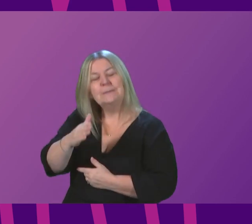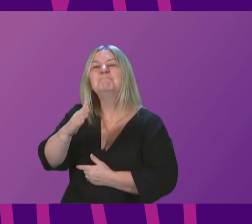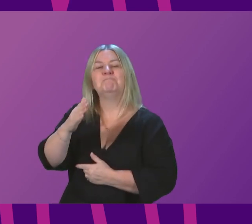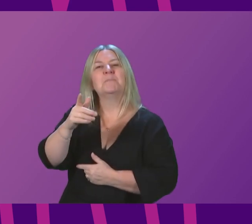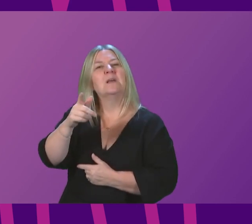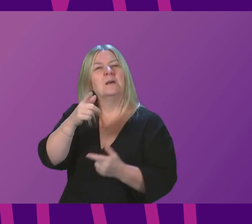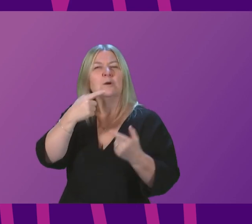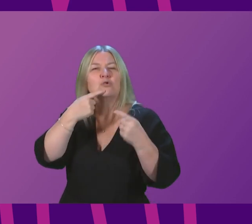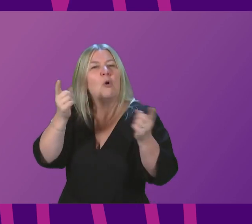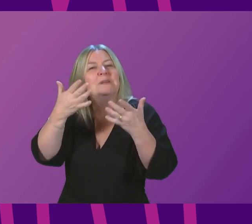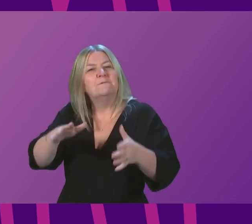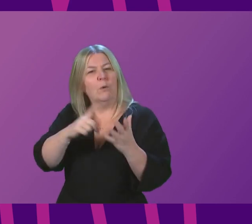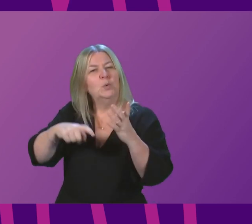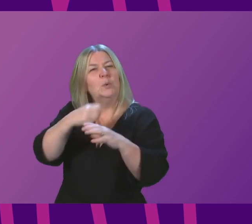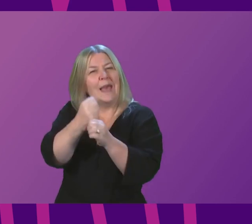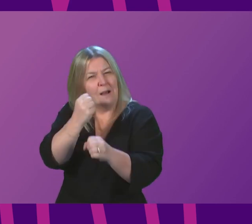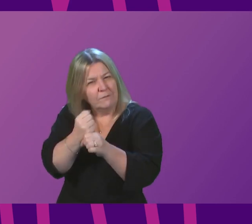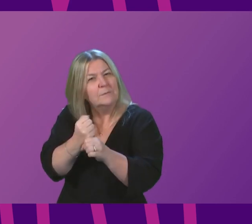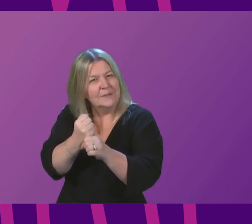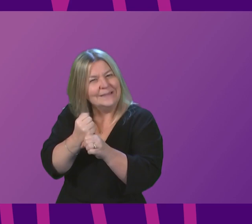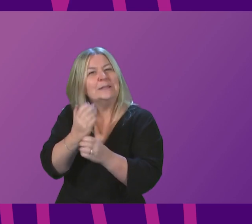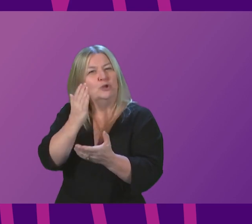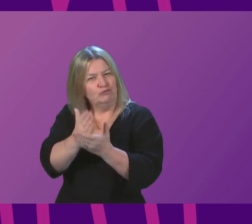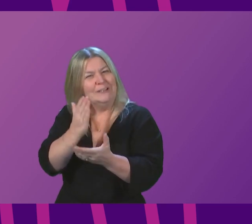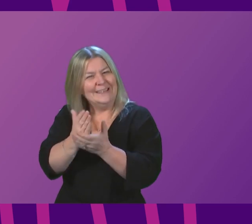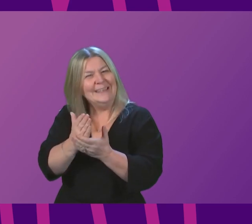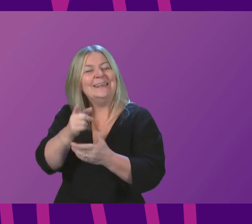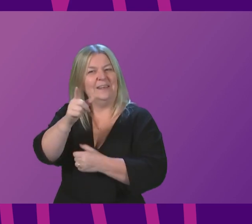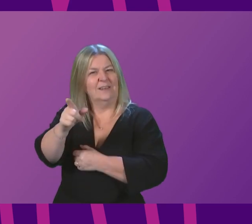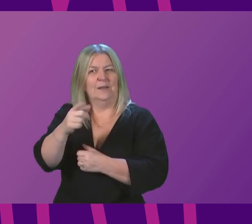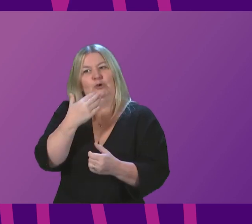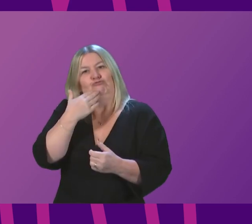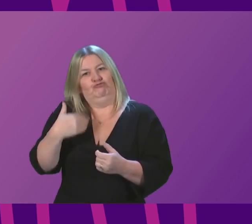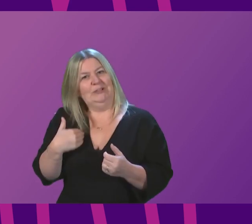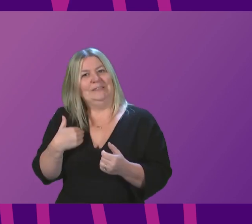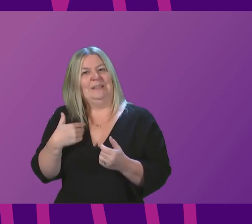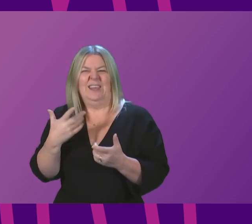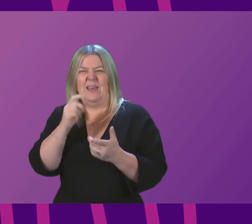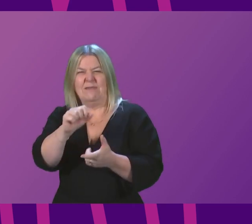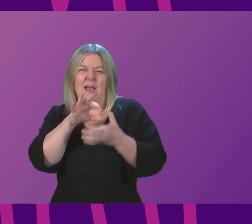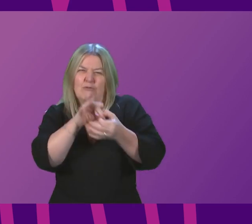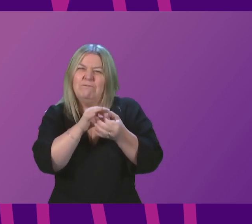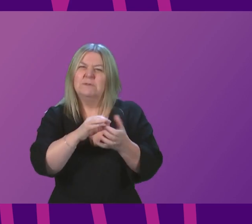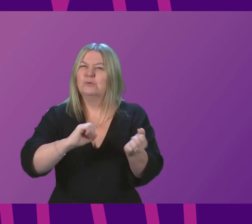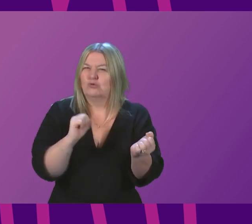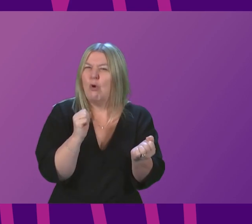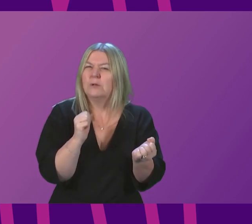country so that we can escape the sleazy, corrupt and criminal Westminster system for good?